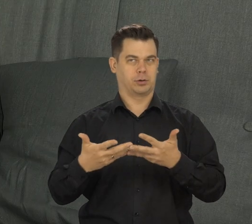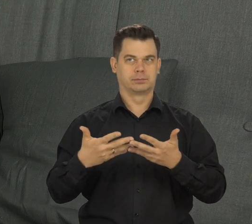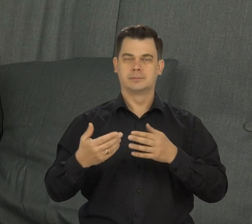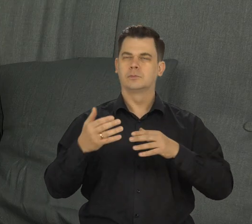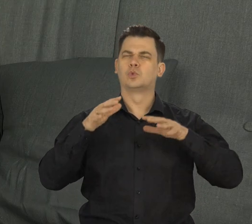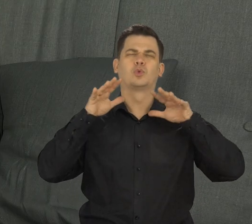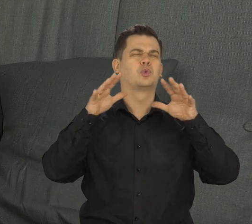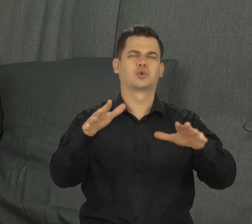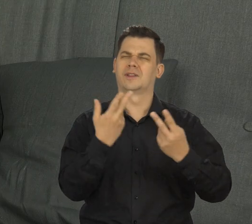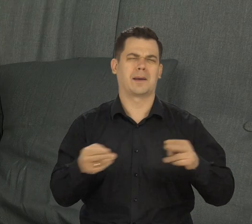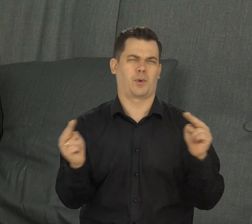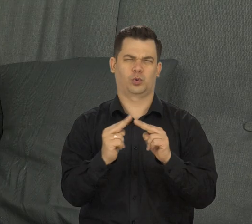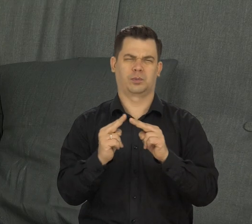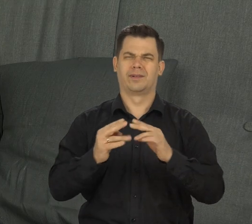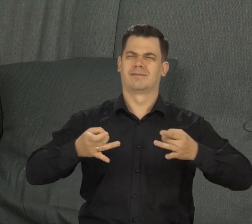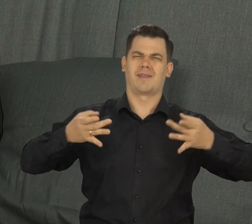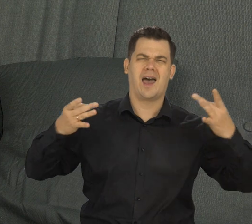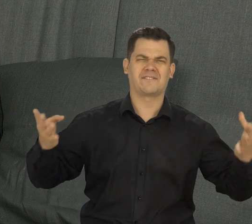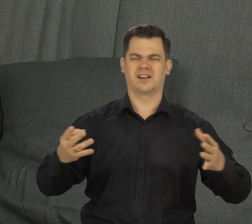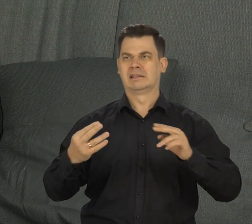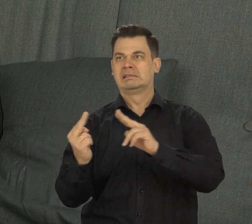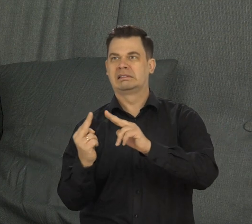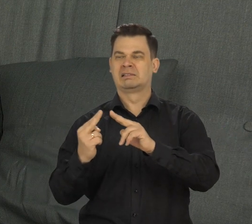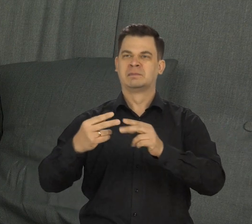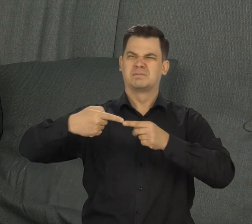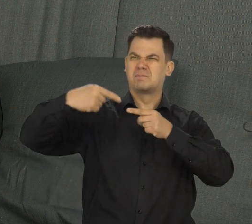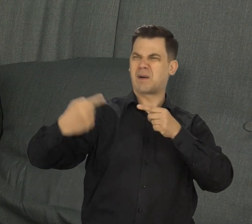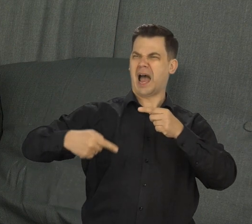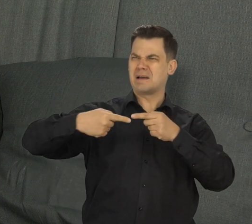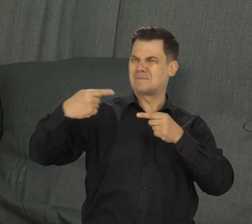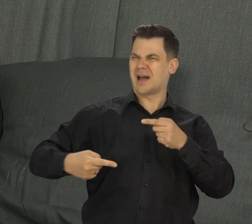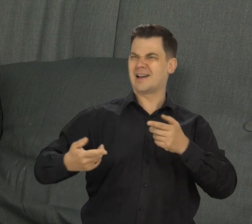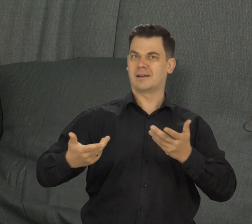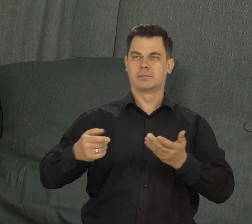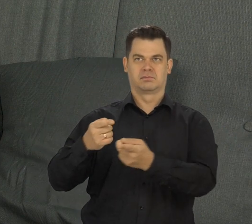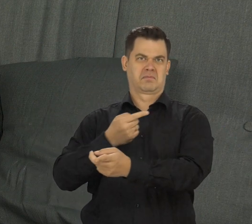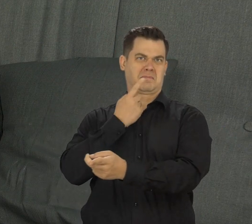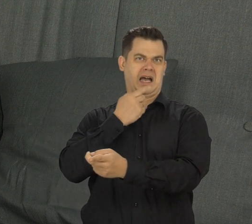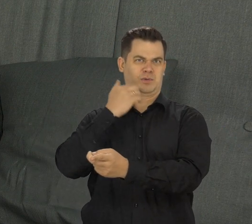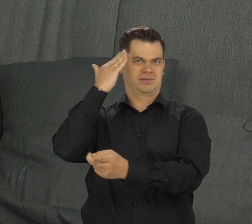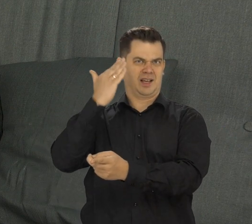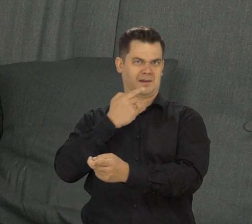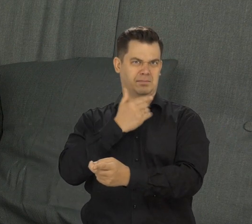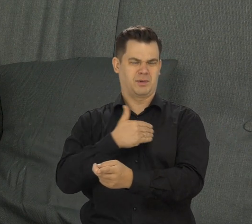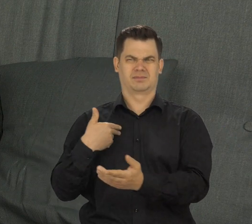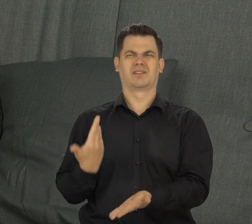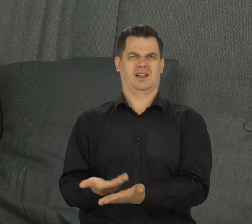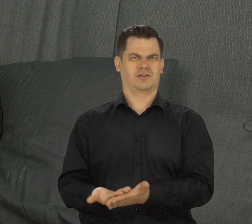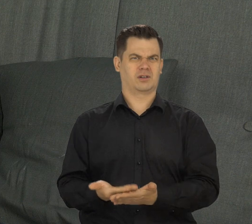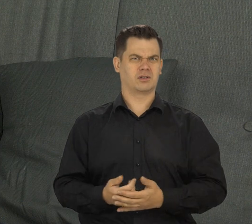There were many misunderstandings and unnecessary nerves. I did not understand what his lack of knowledge of the Polish language,